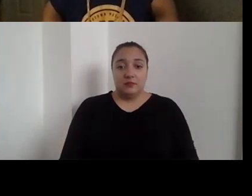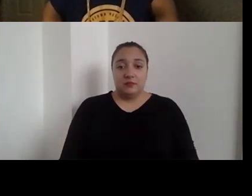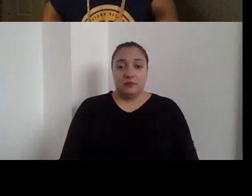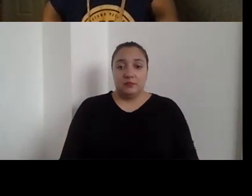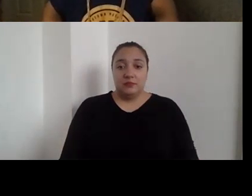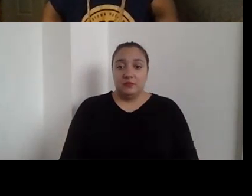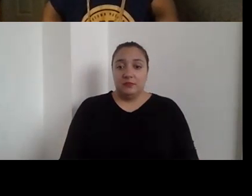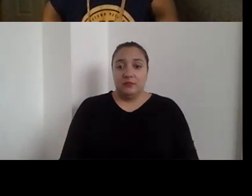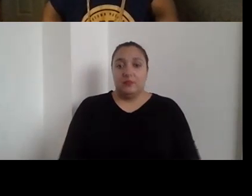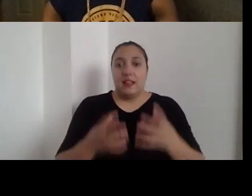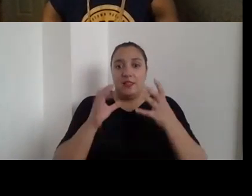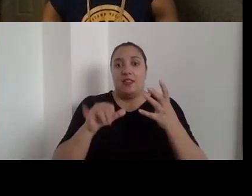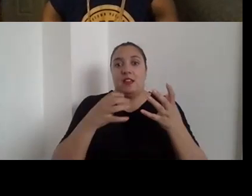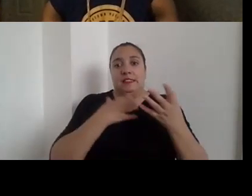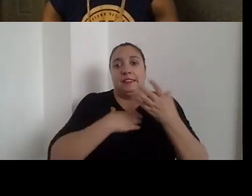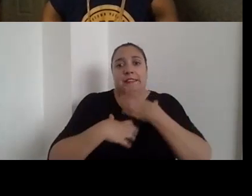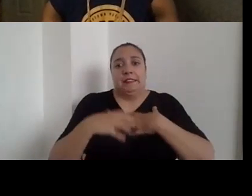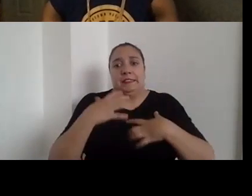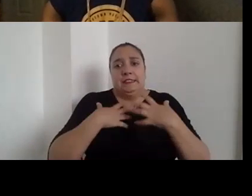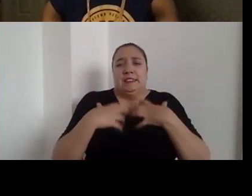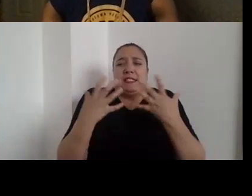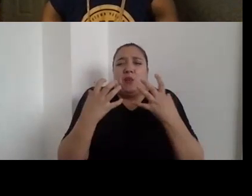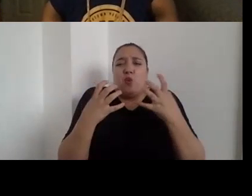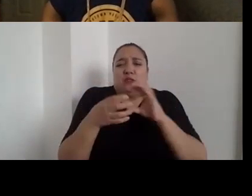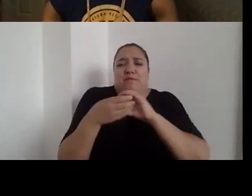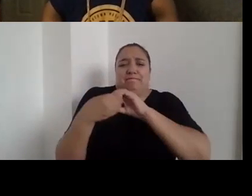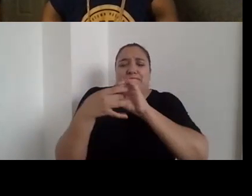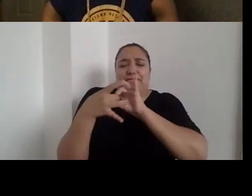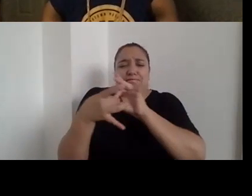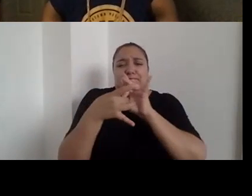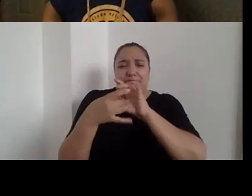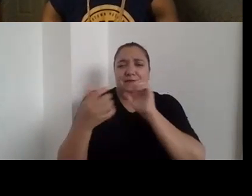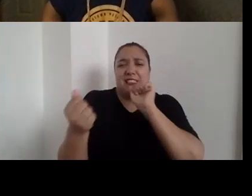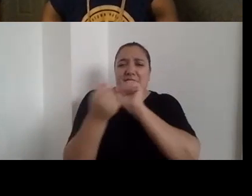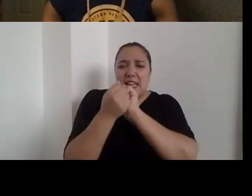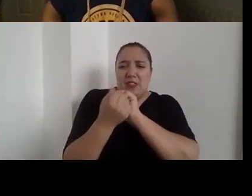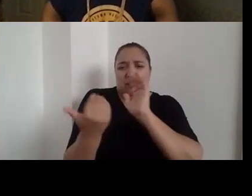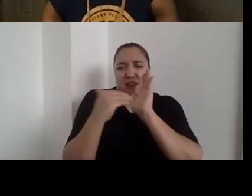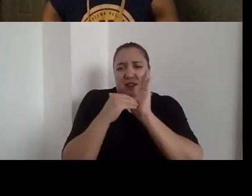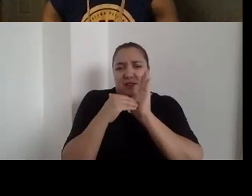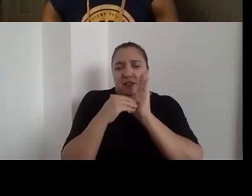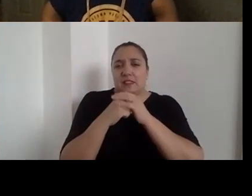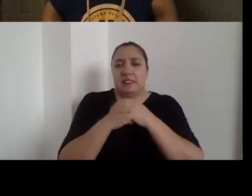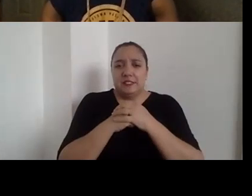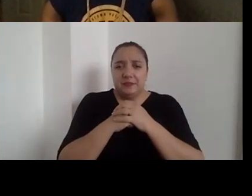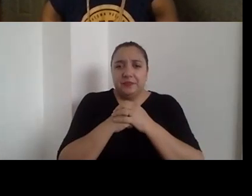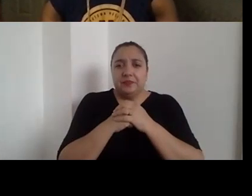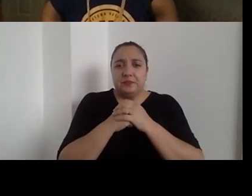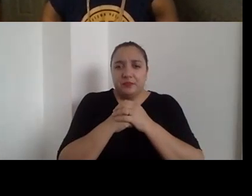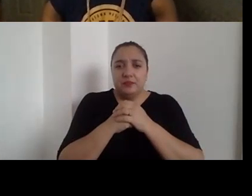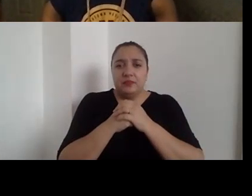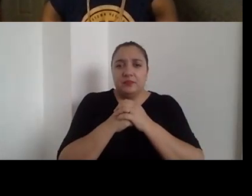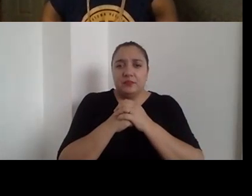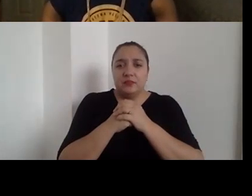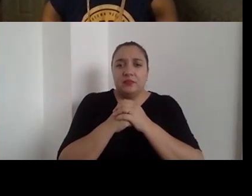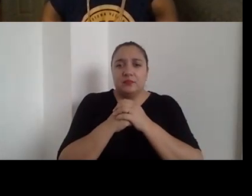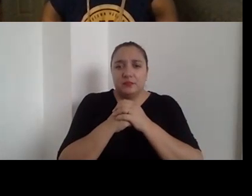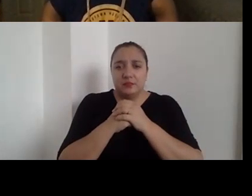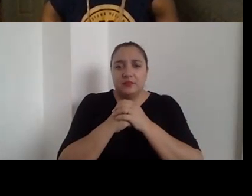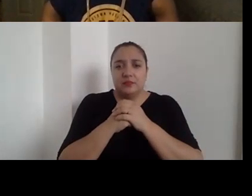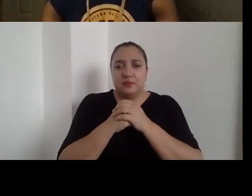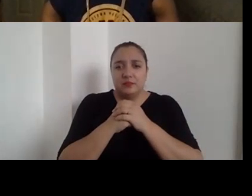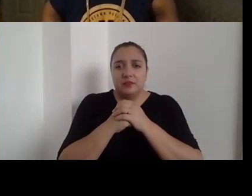together again has been the only way I have been able to